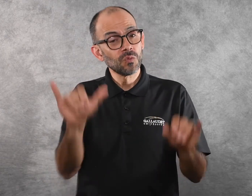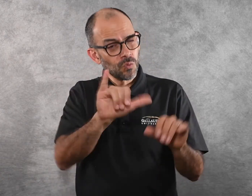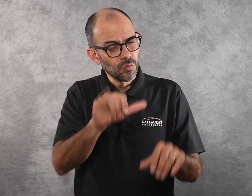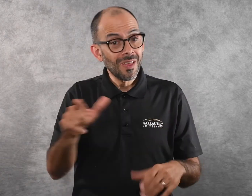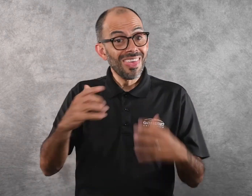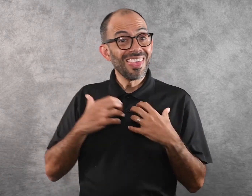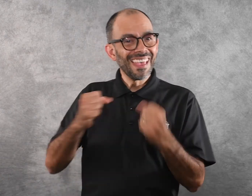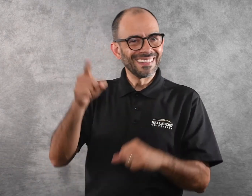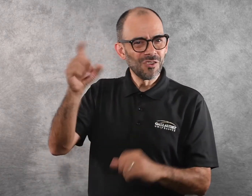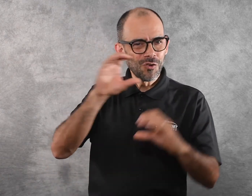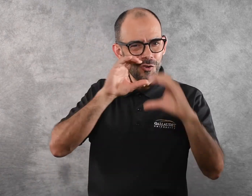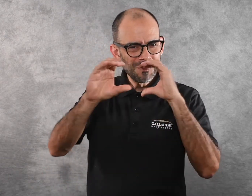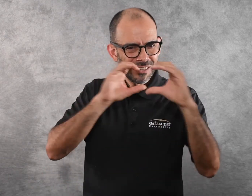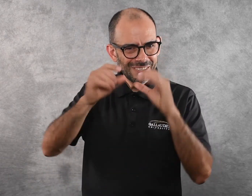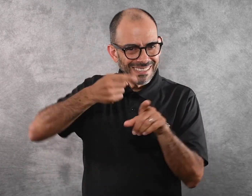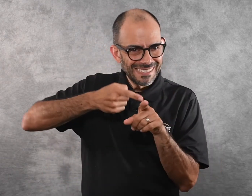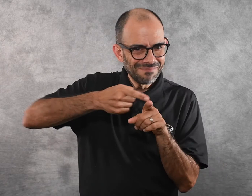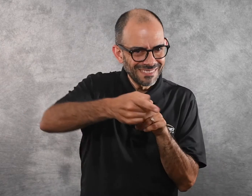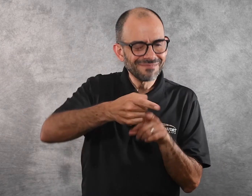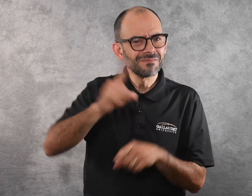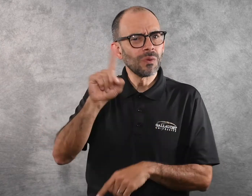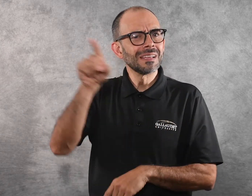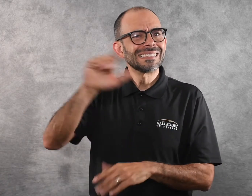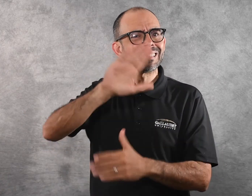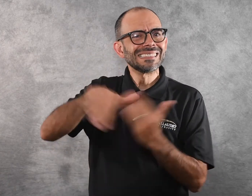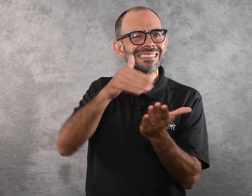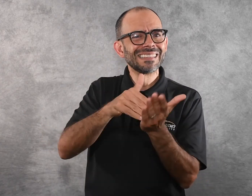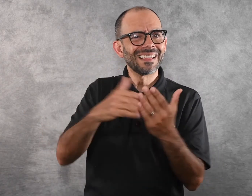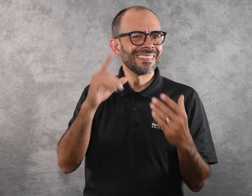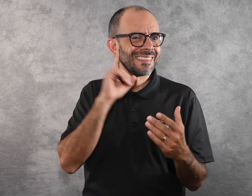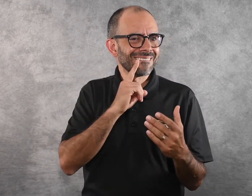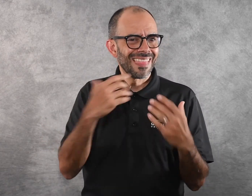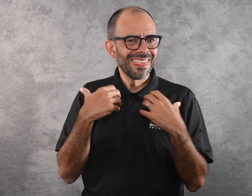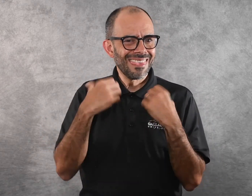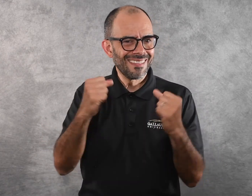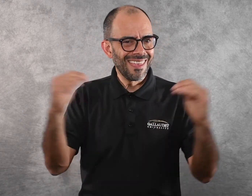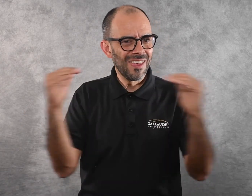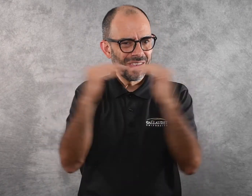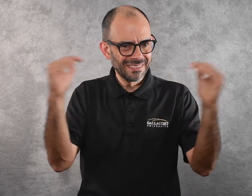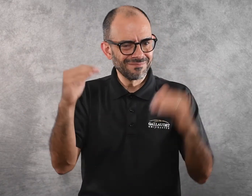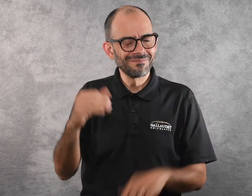Health Communication Specialist in the Center of Deaf Health Equity